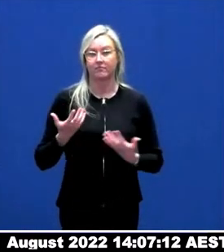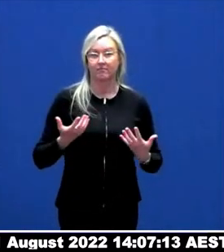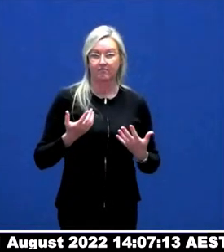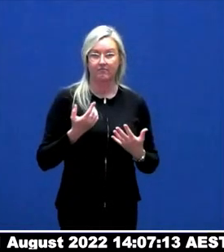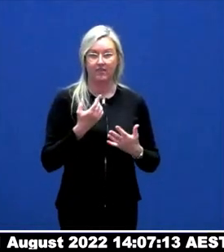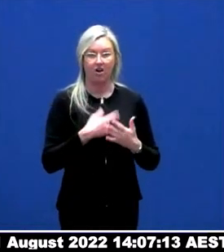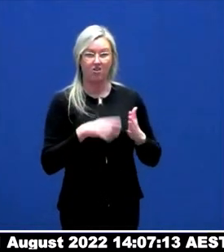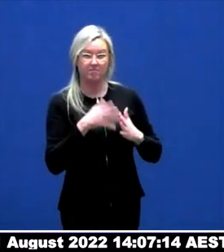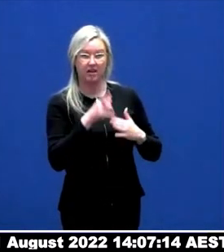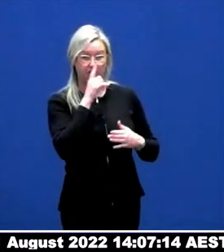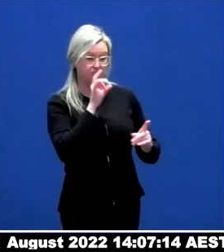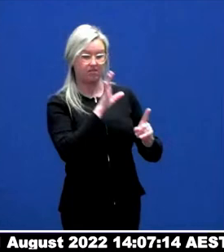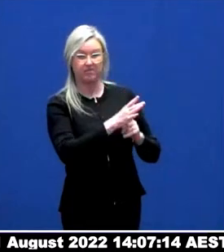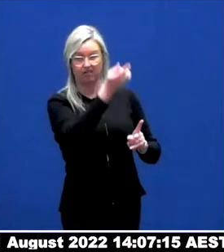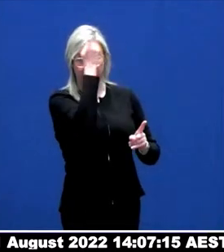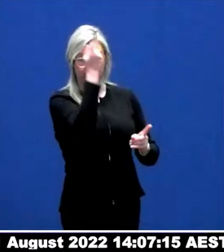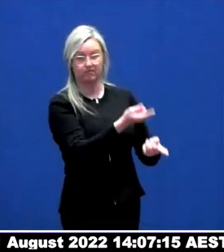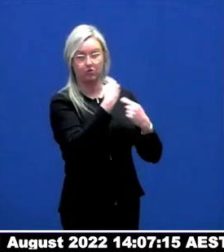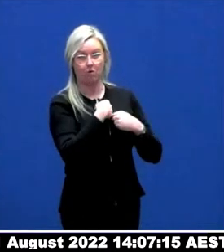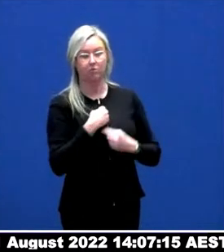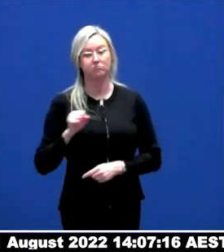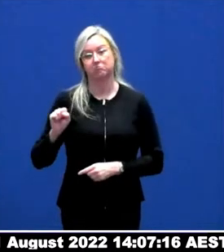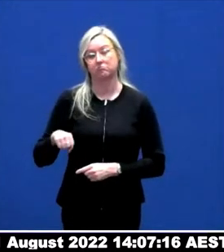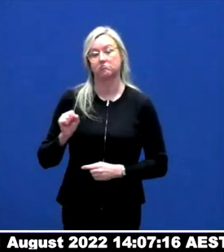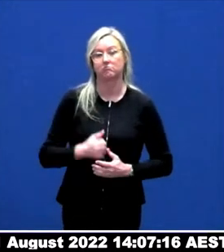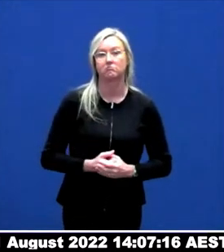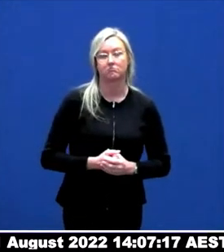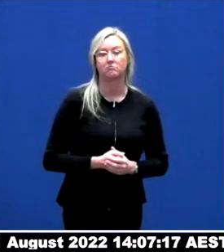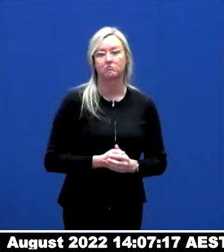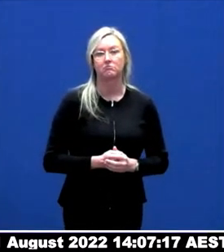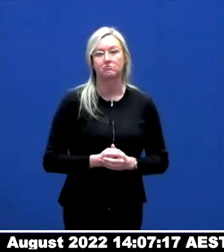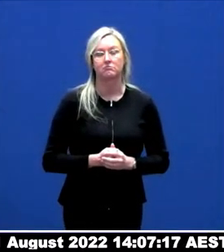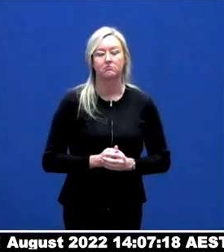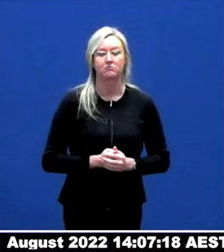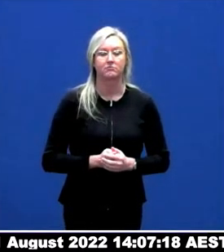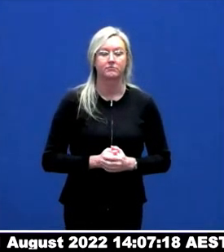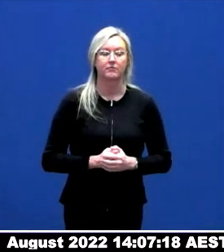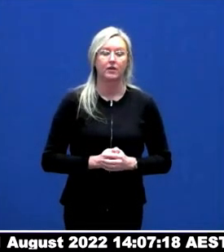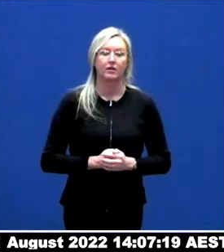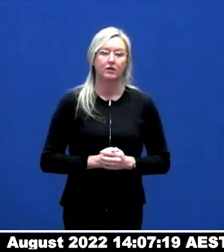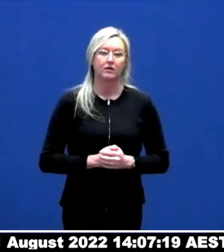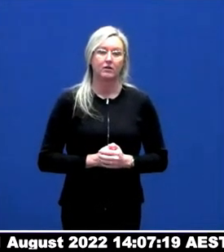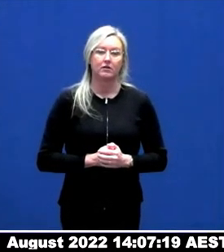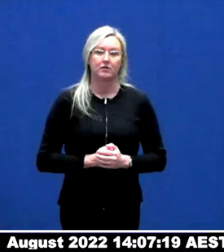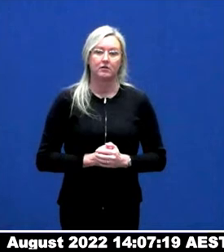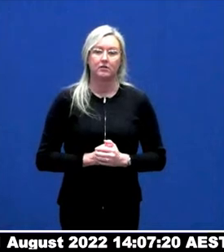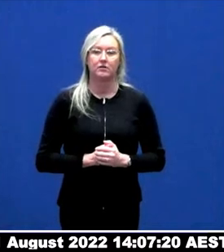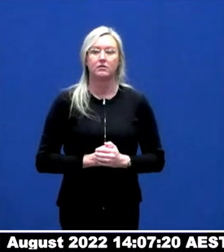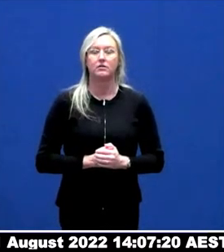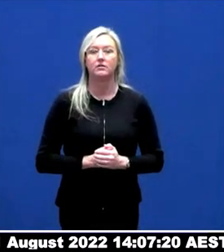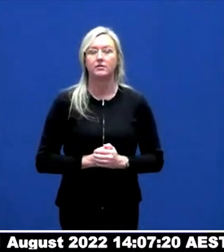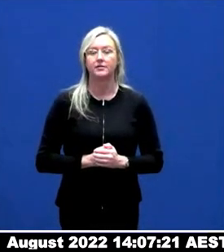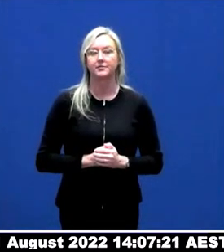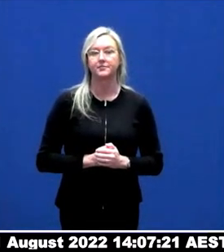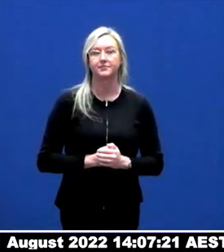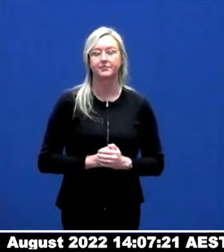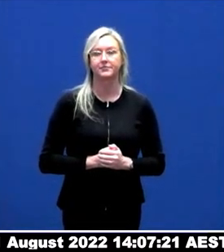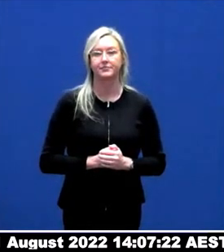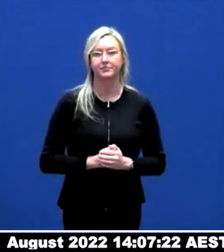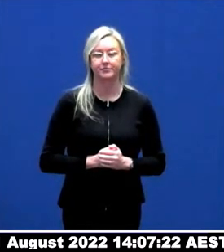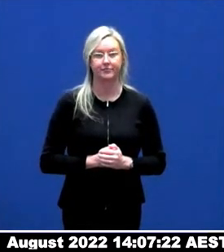Yes. MS DOWSETT: You were following the evidence this morning from the